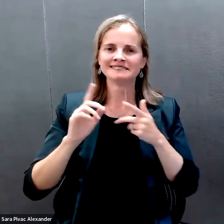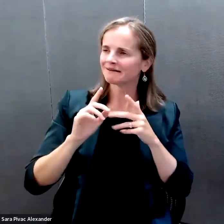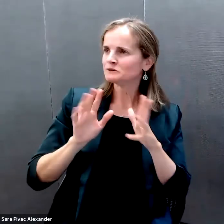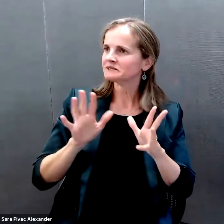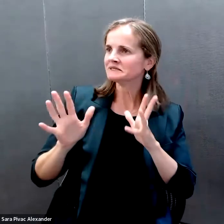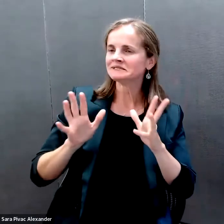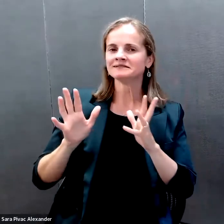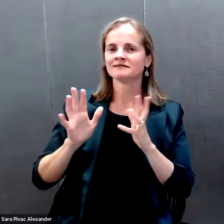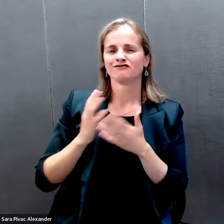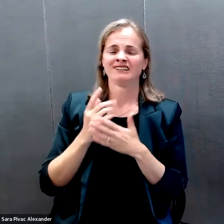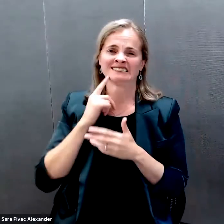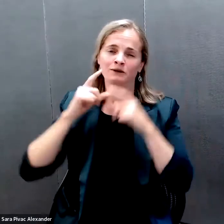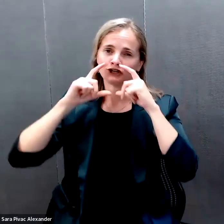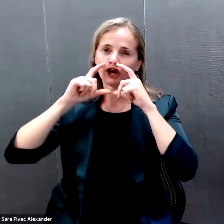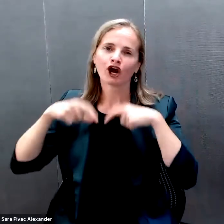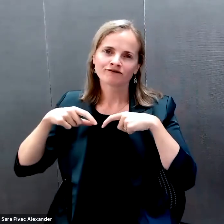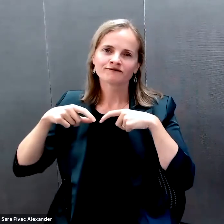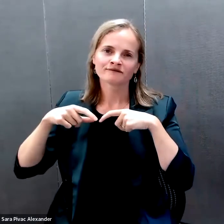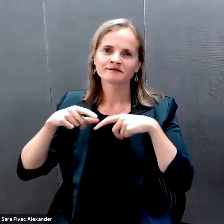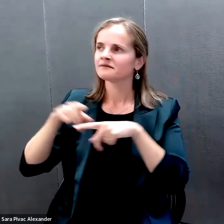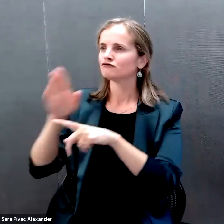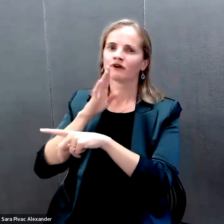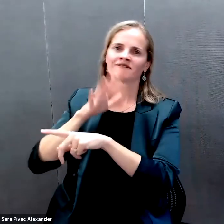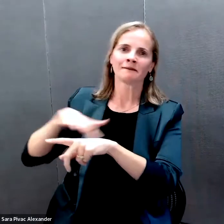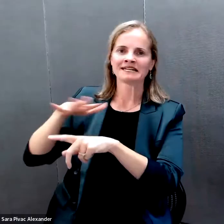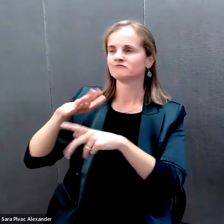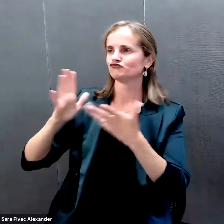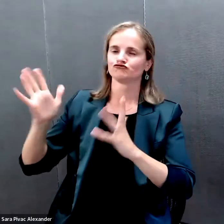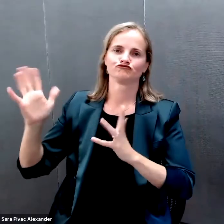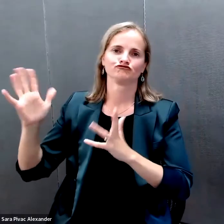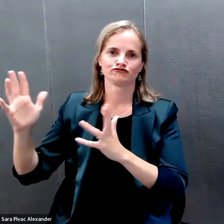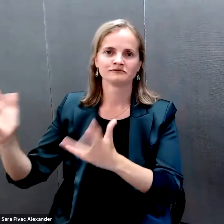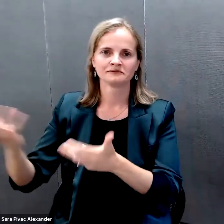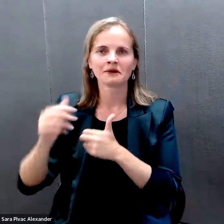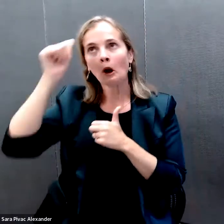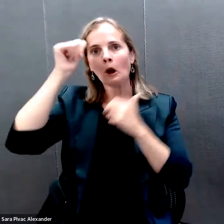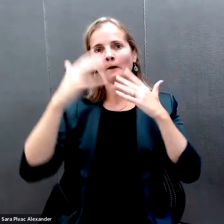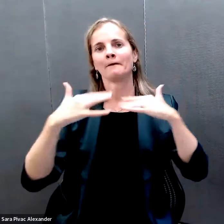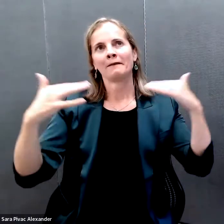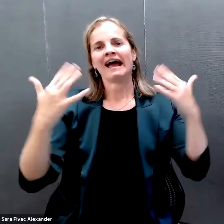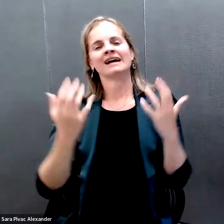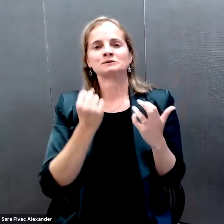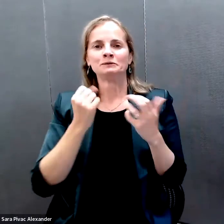but the language doesn't work as smoothly and fluently so we will tend to take our masks off if we're in a private space